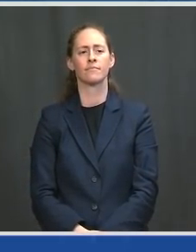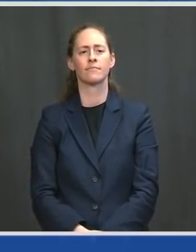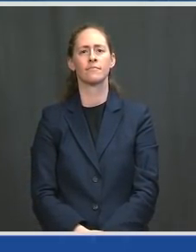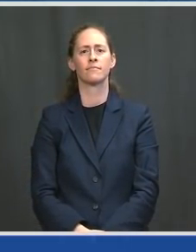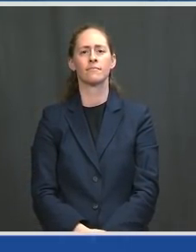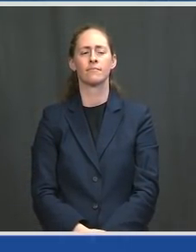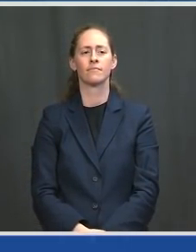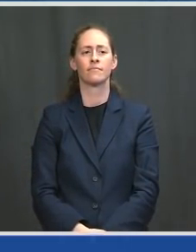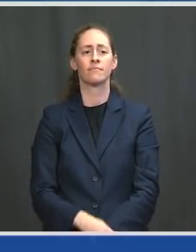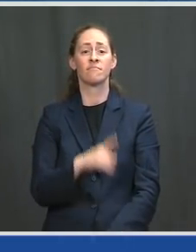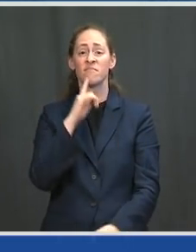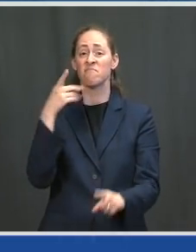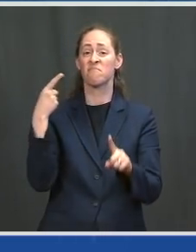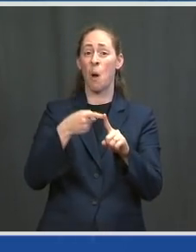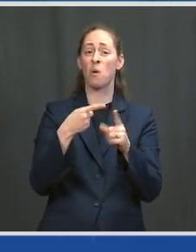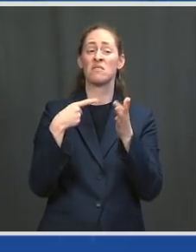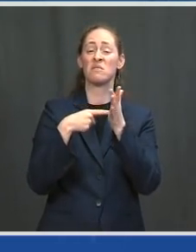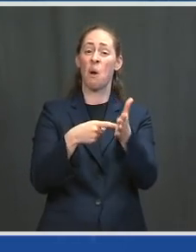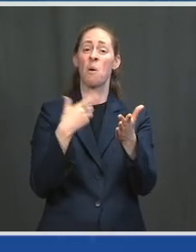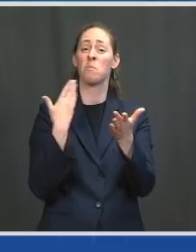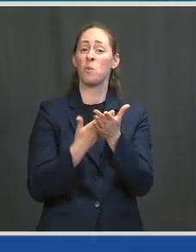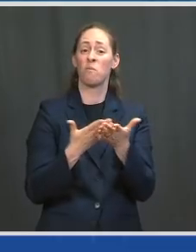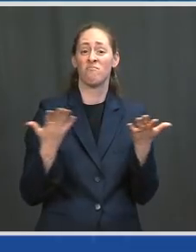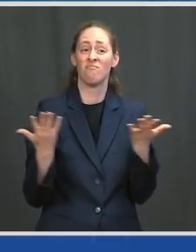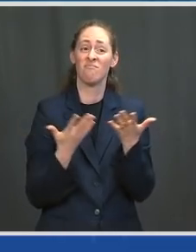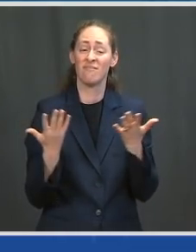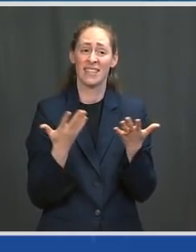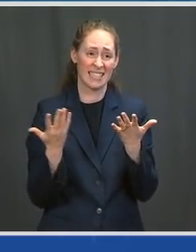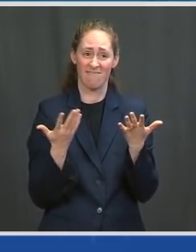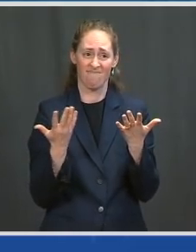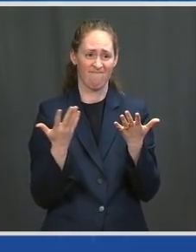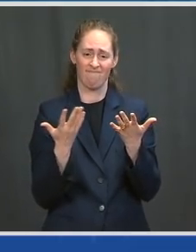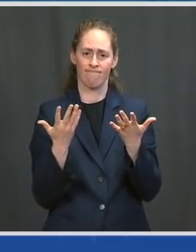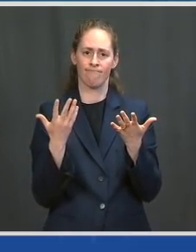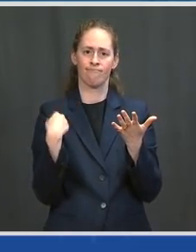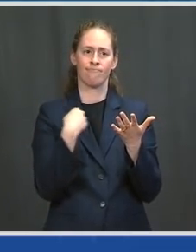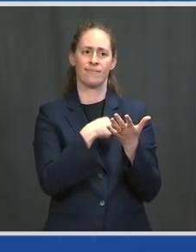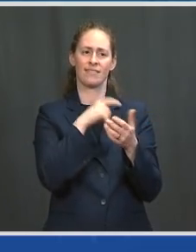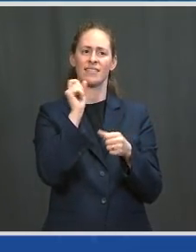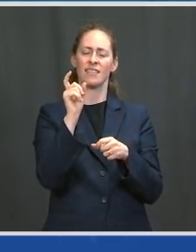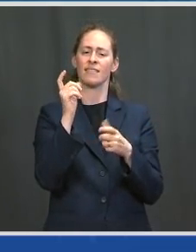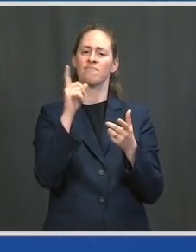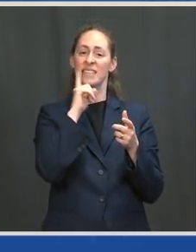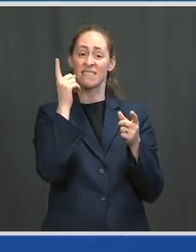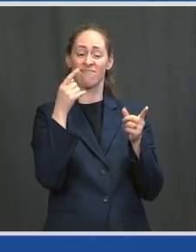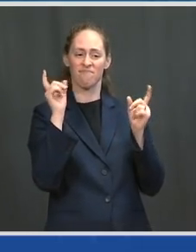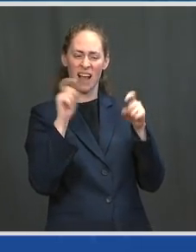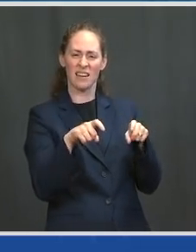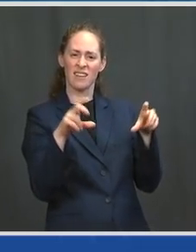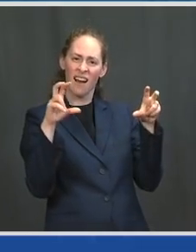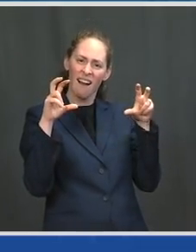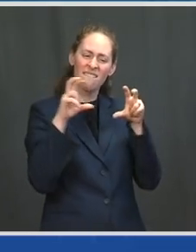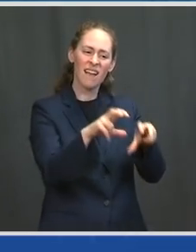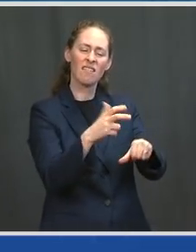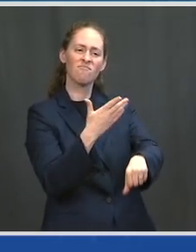I think we have to make a greater investment in education